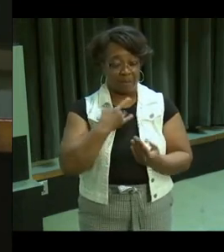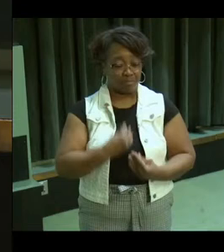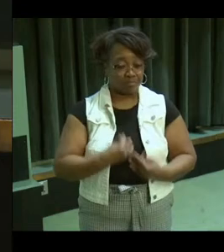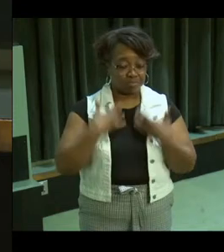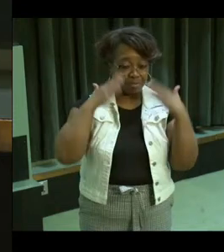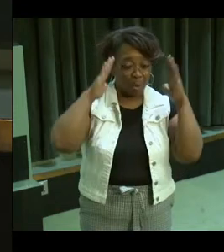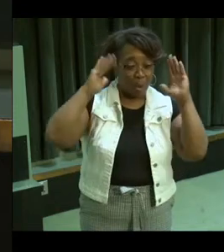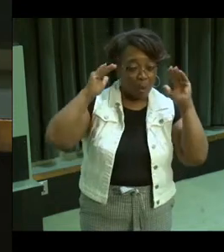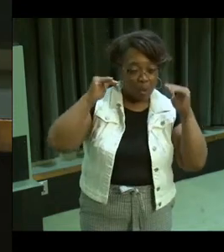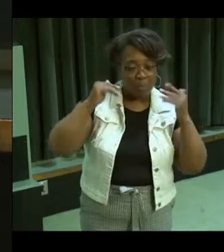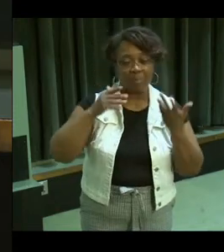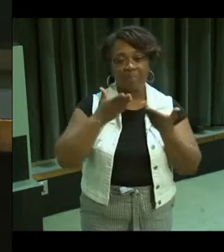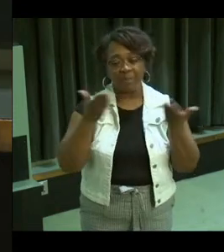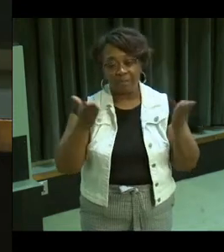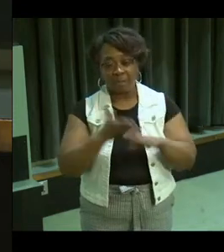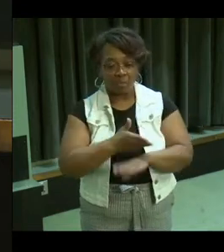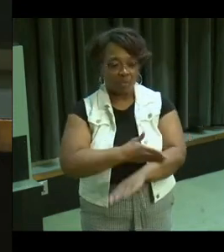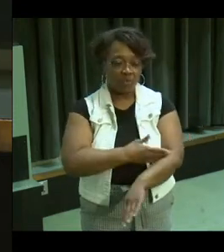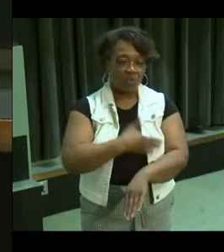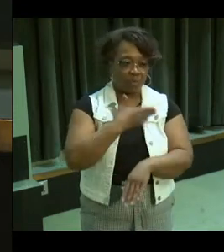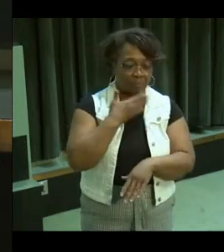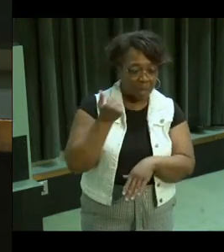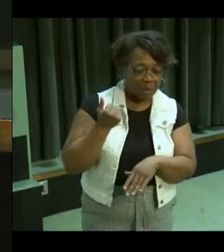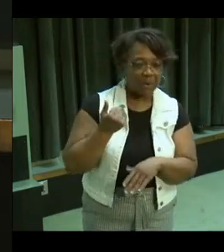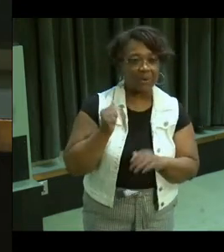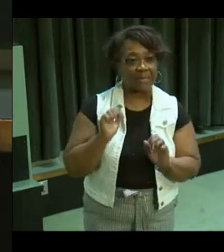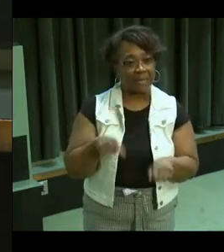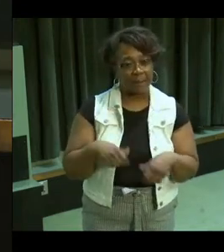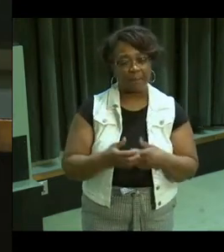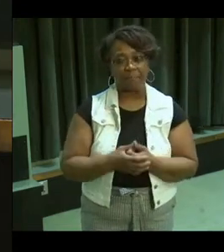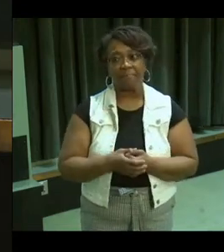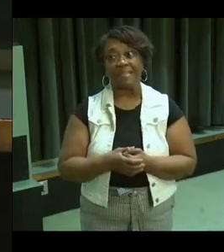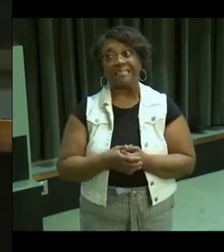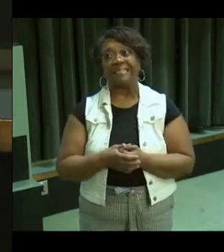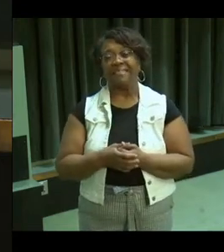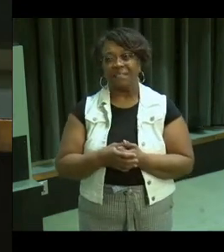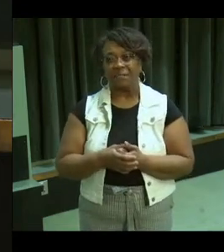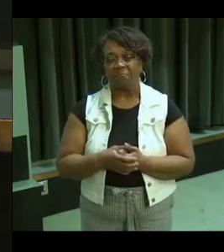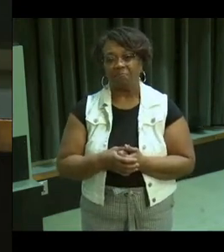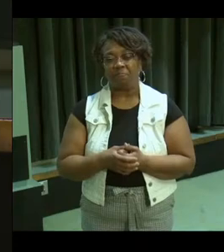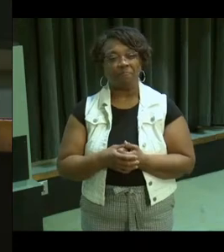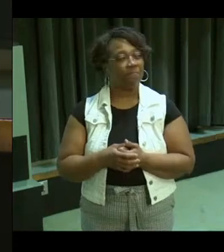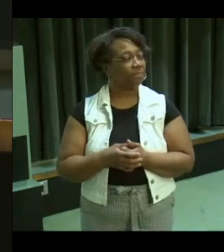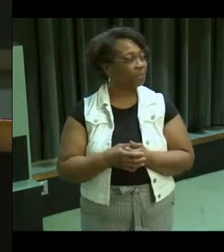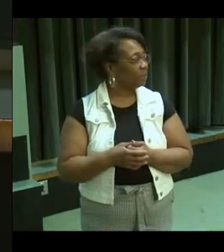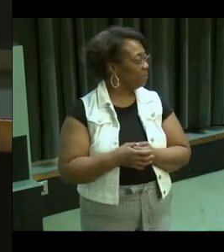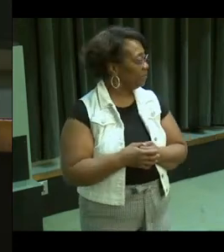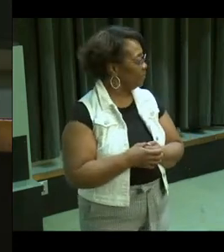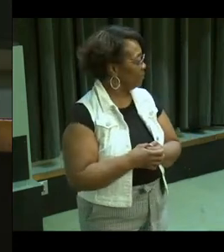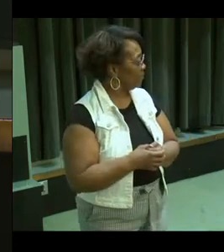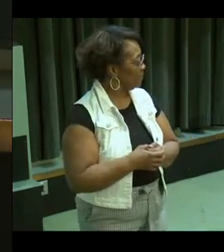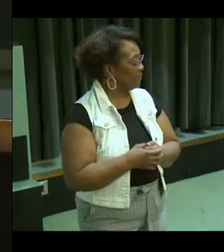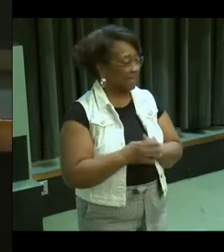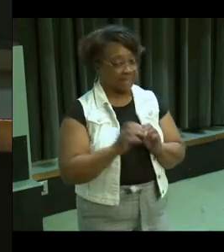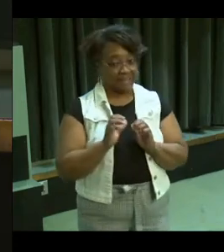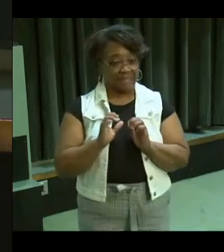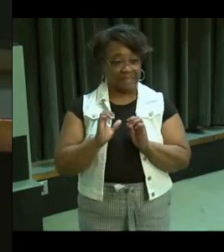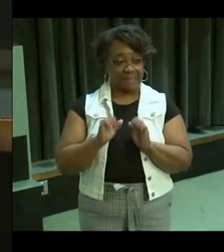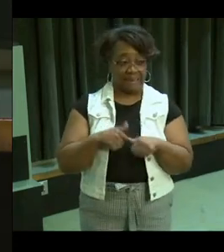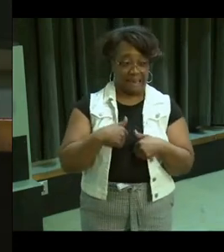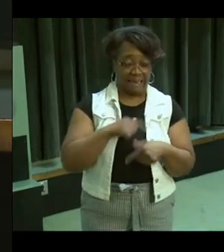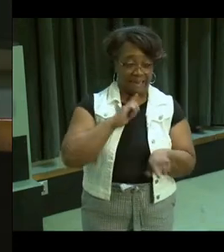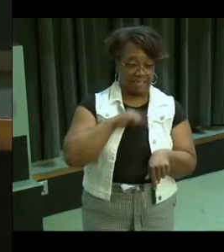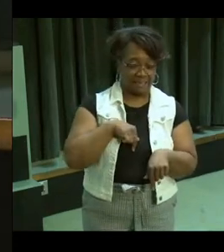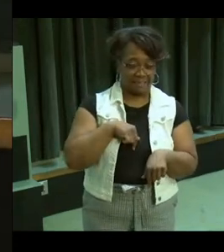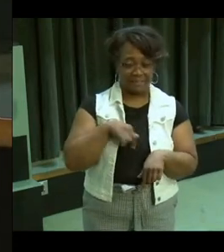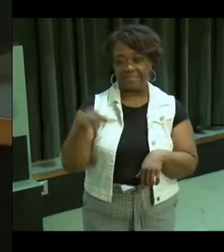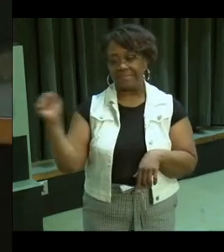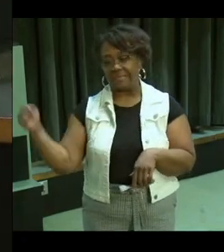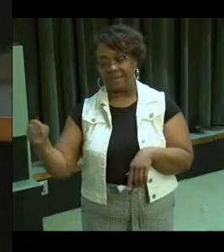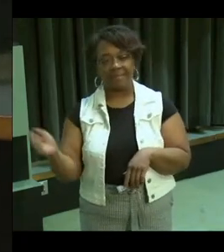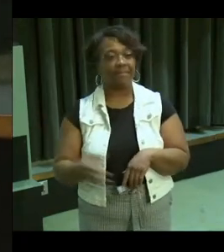get better?